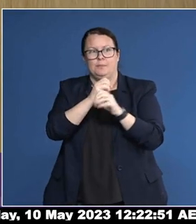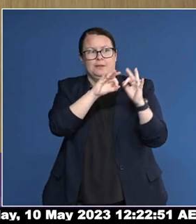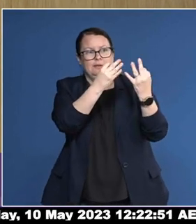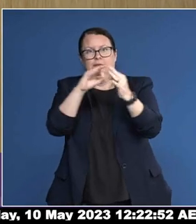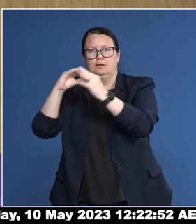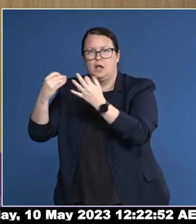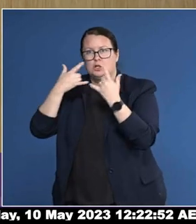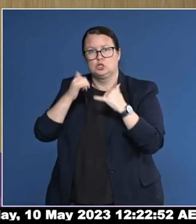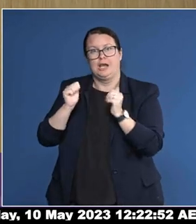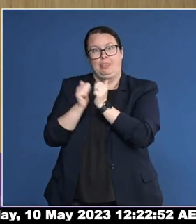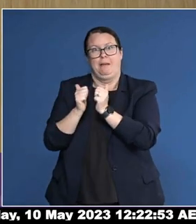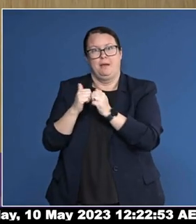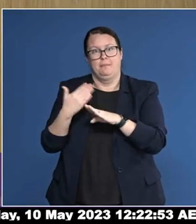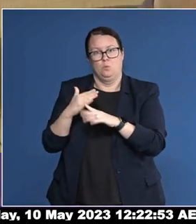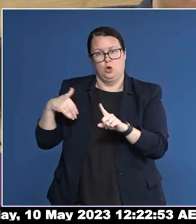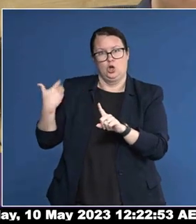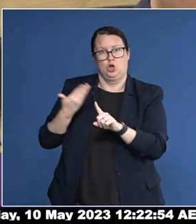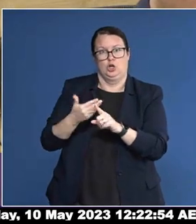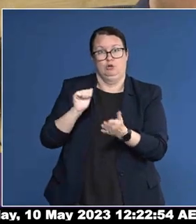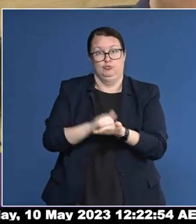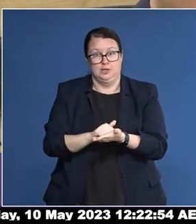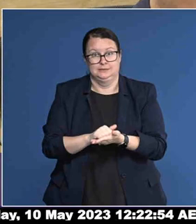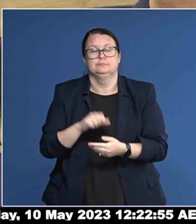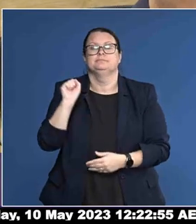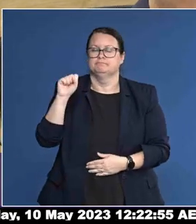Correct. Yes. MS EASTMAN: And was this table prepared as part of the